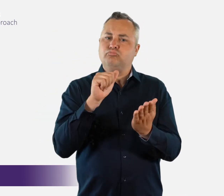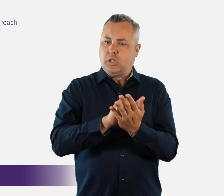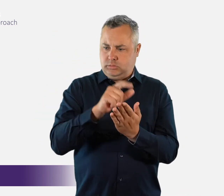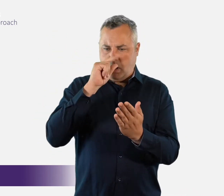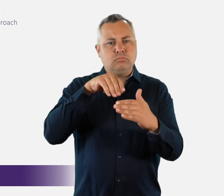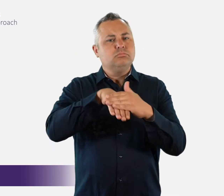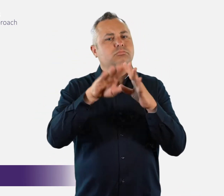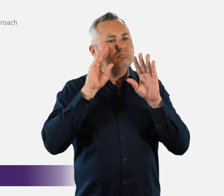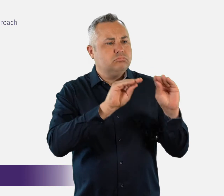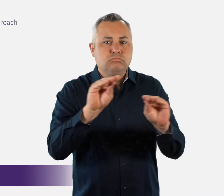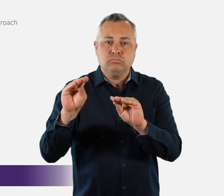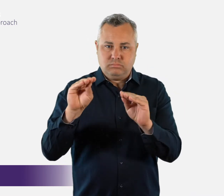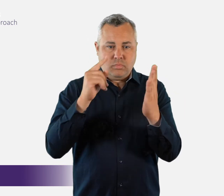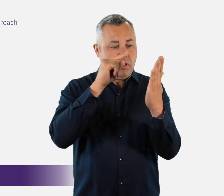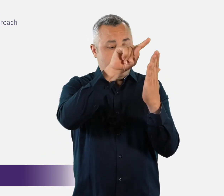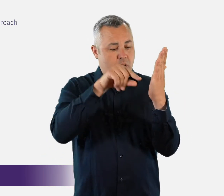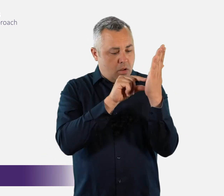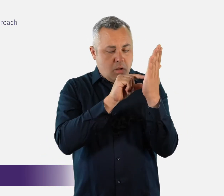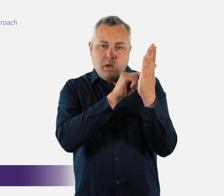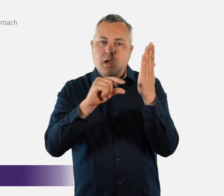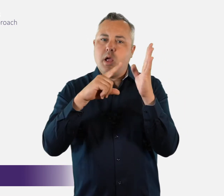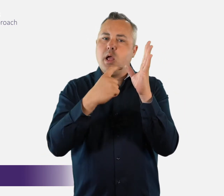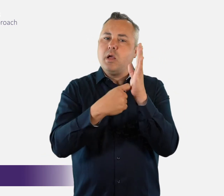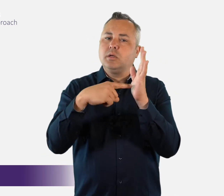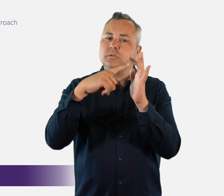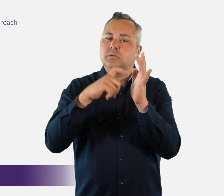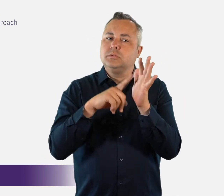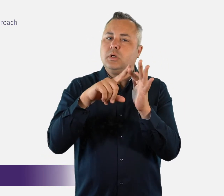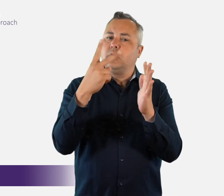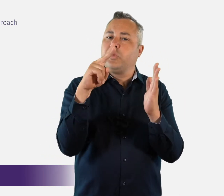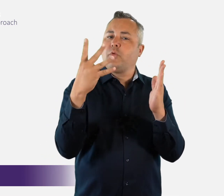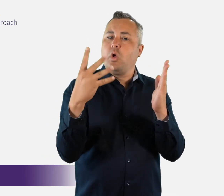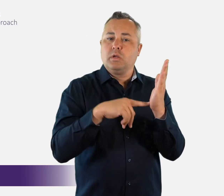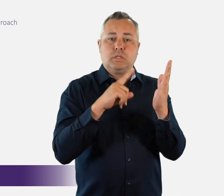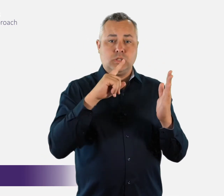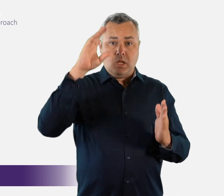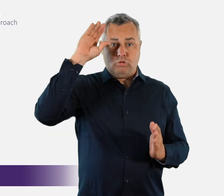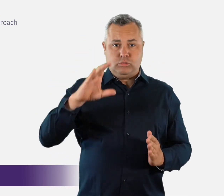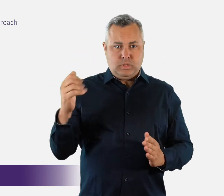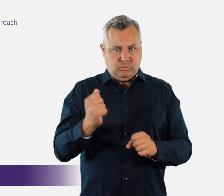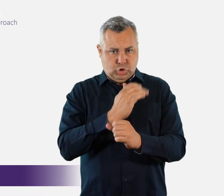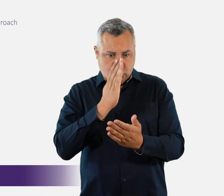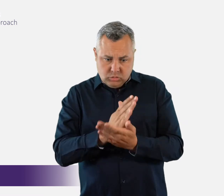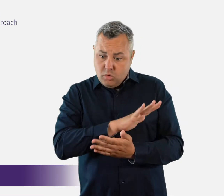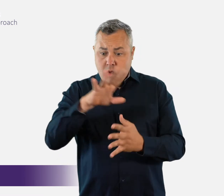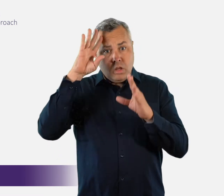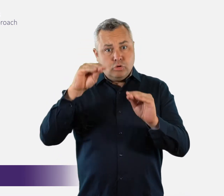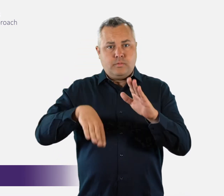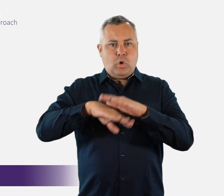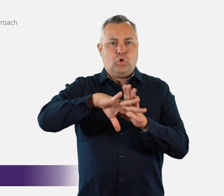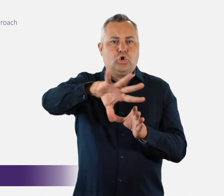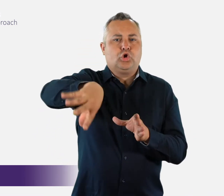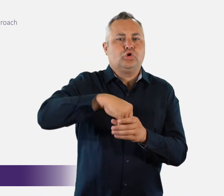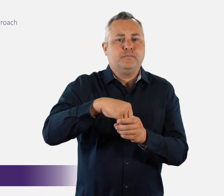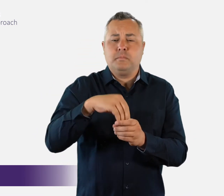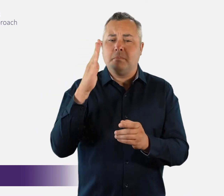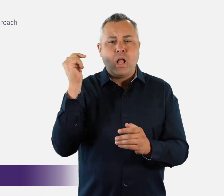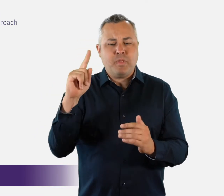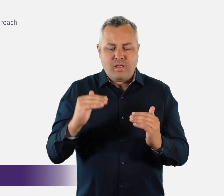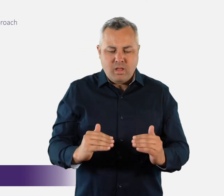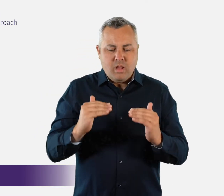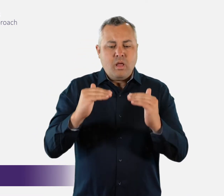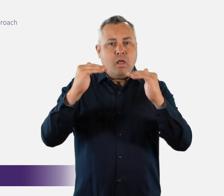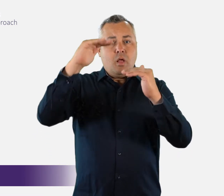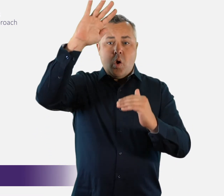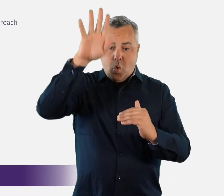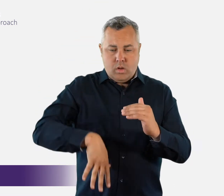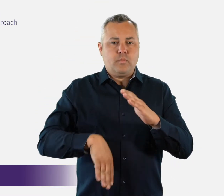with Article 24 requiring States to ensure an inclusive education system at all levels.